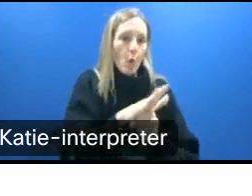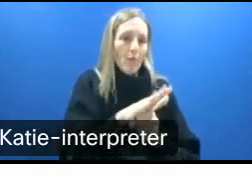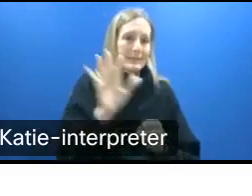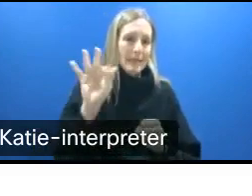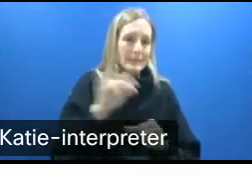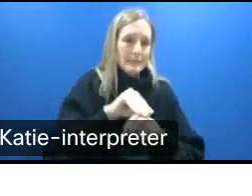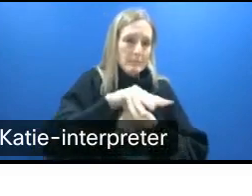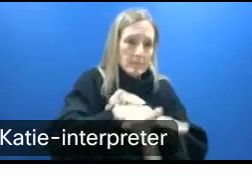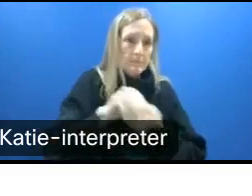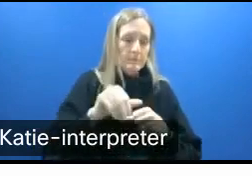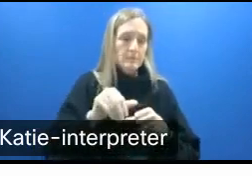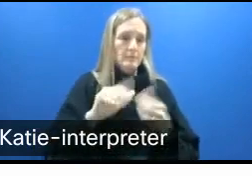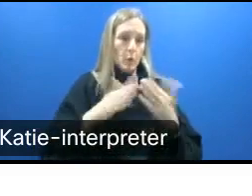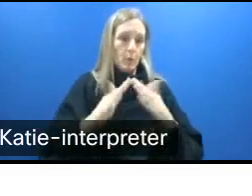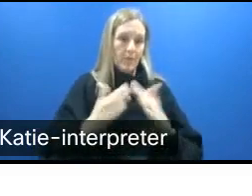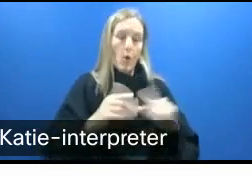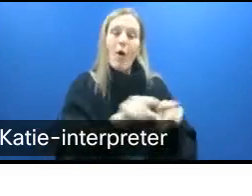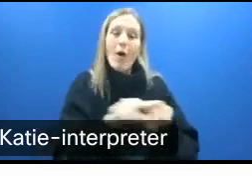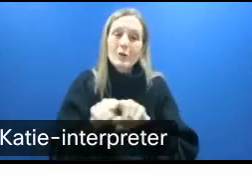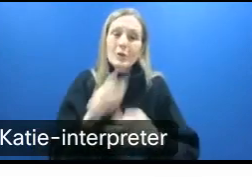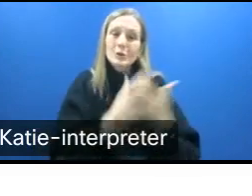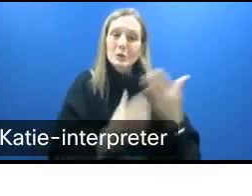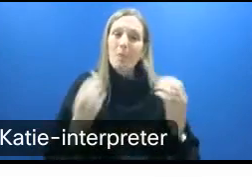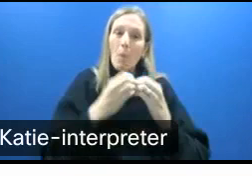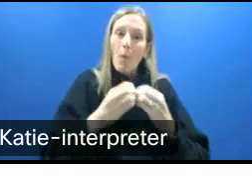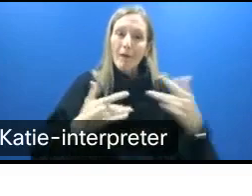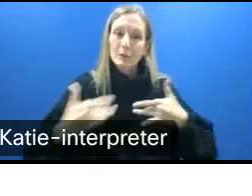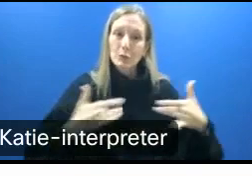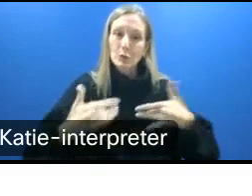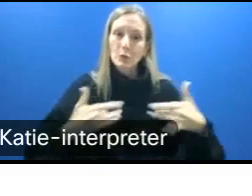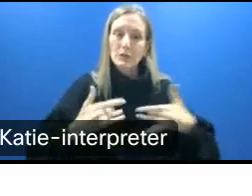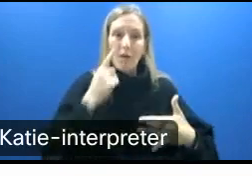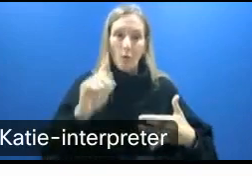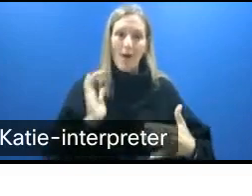Additionally, some other concerns noted for our population were.